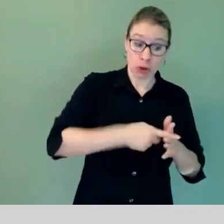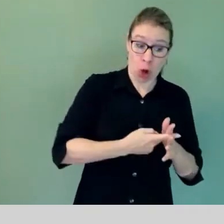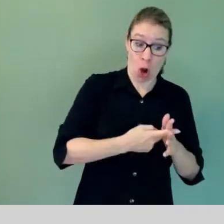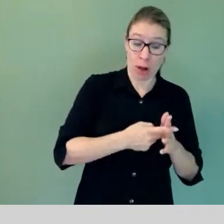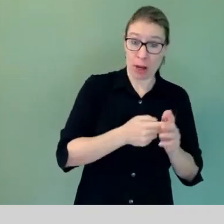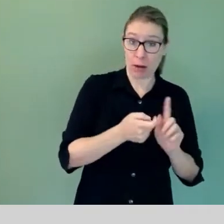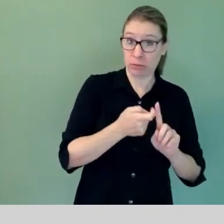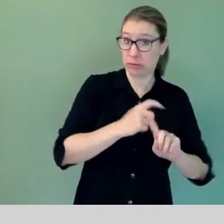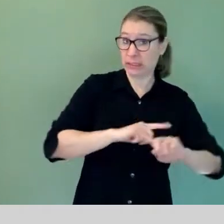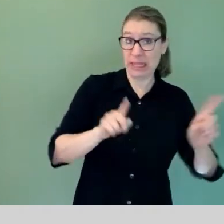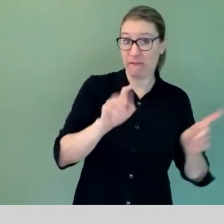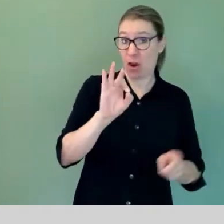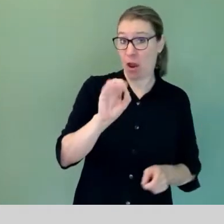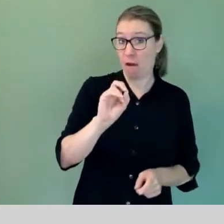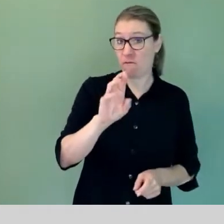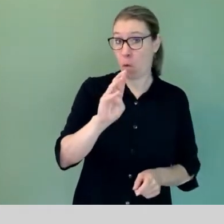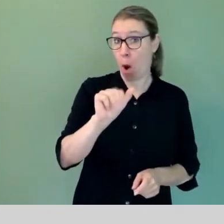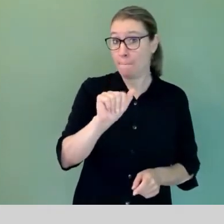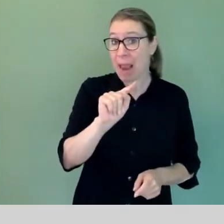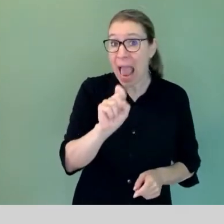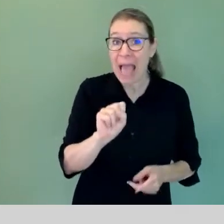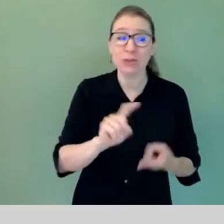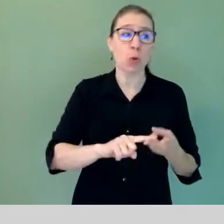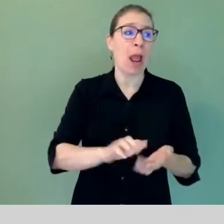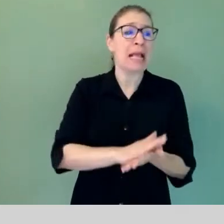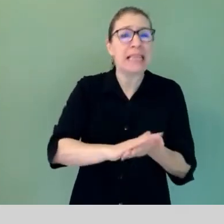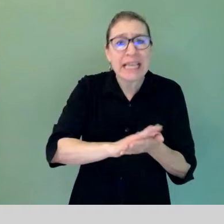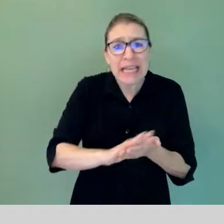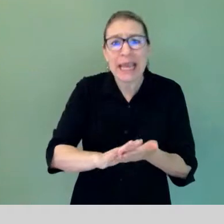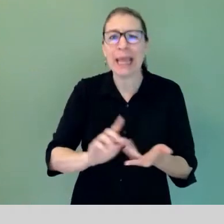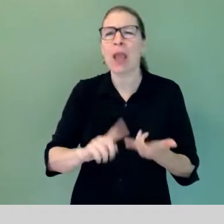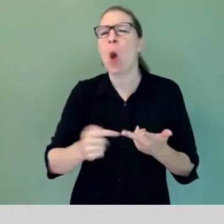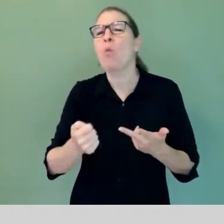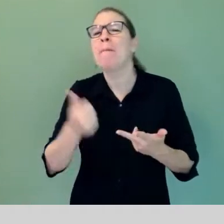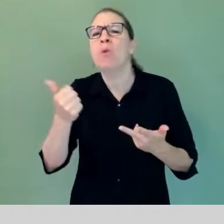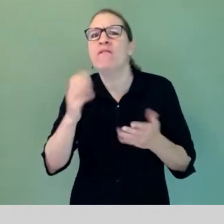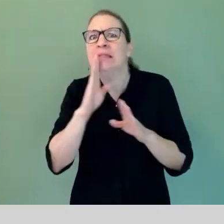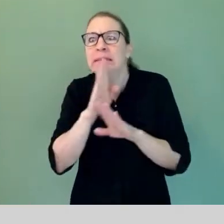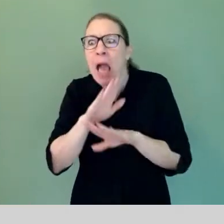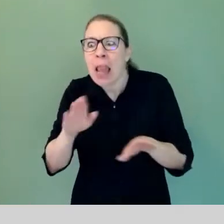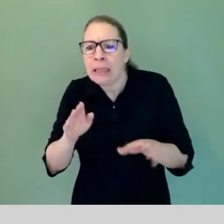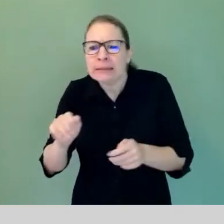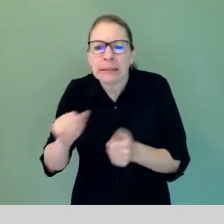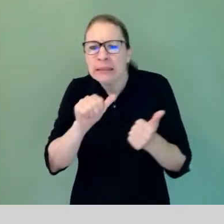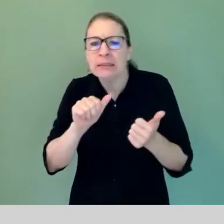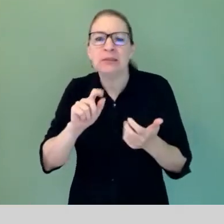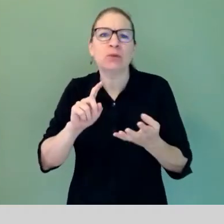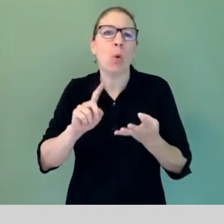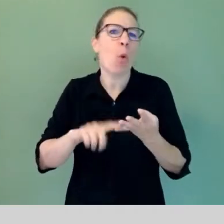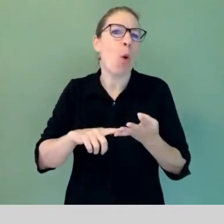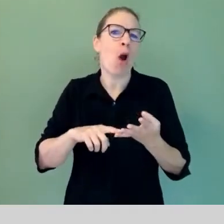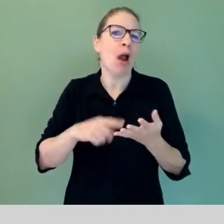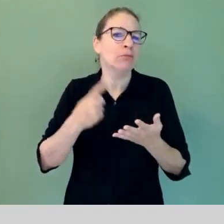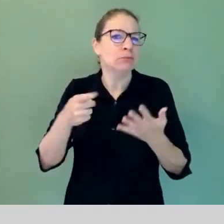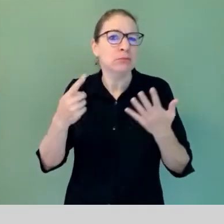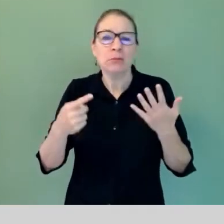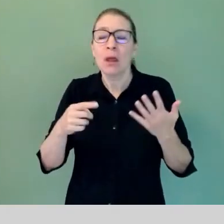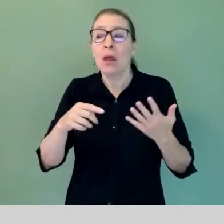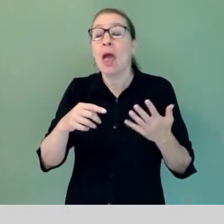between audio formats for your data, to cleaning, removing silences, or low activity areas from your data